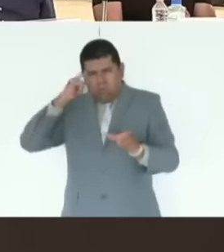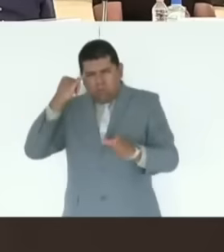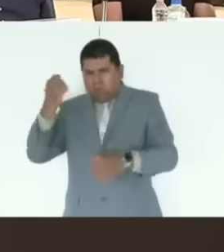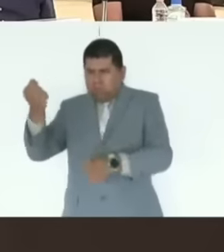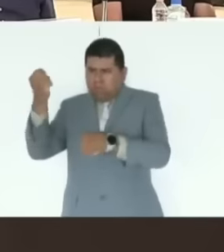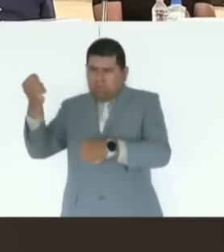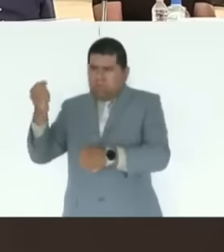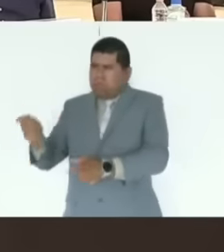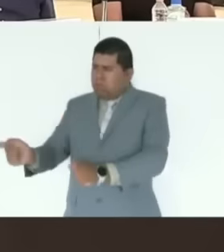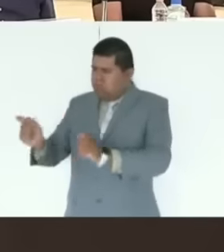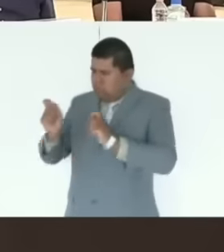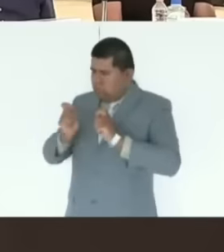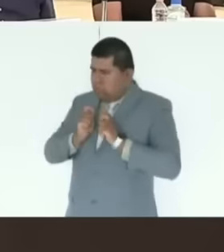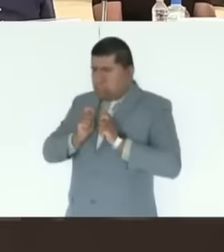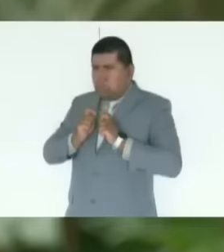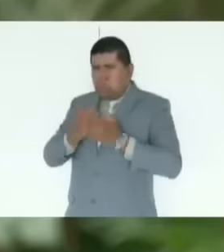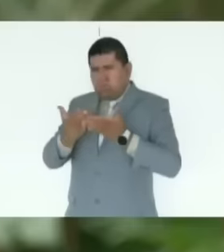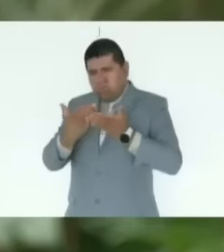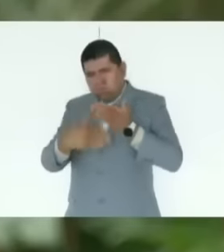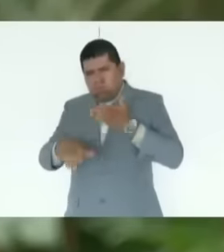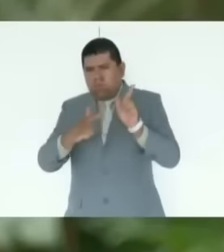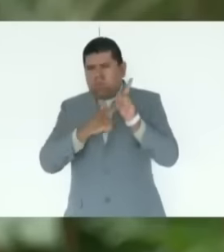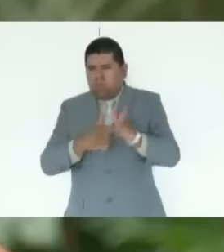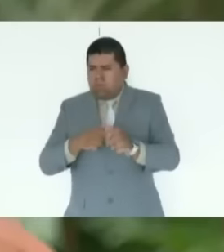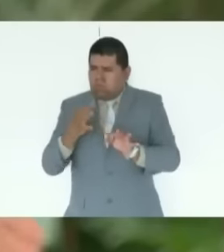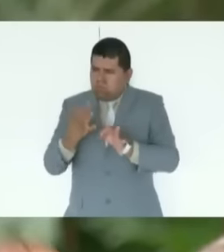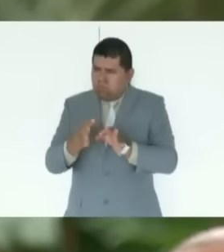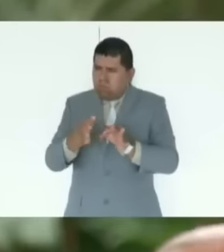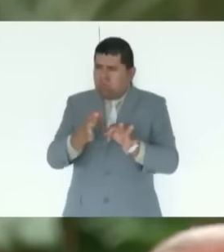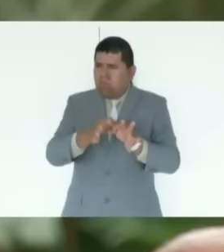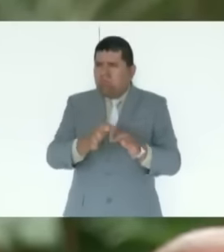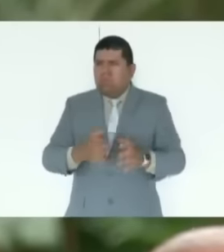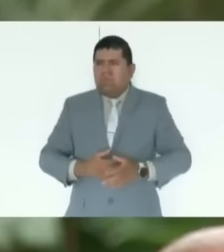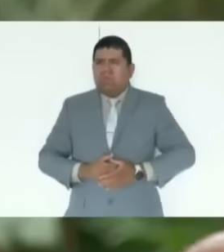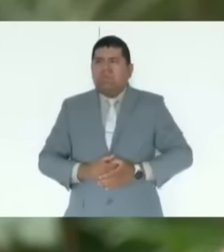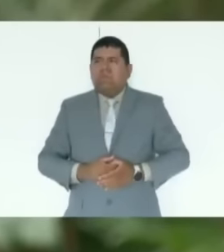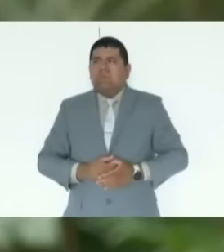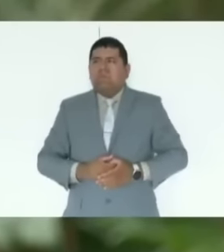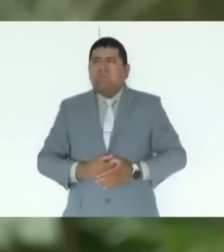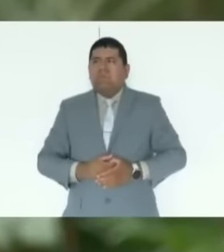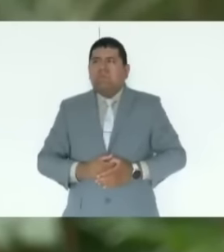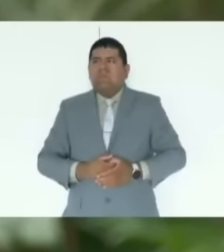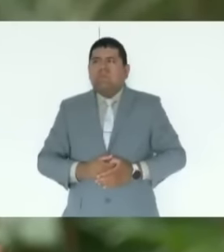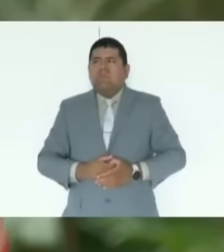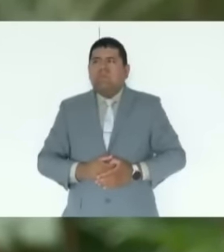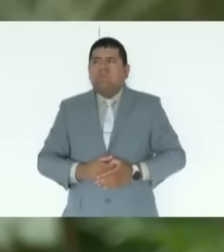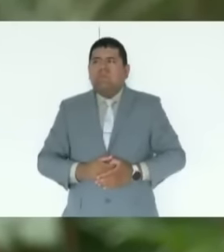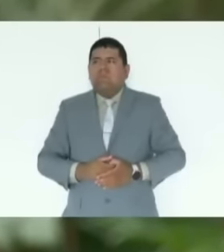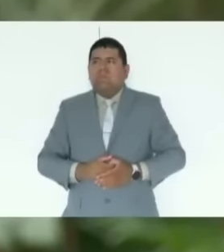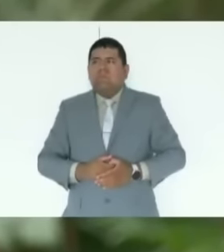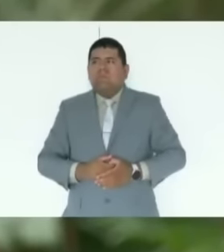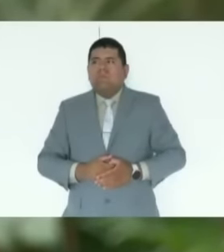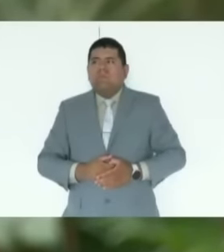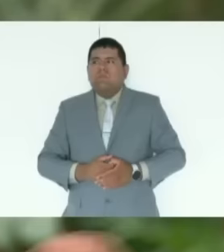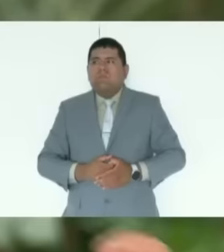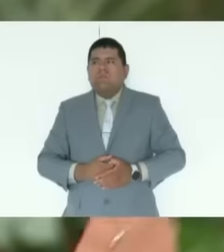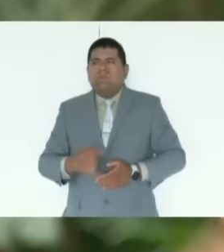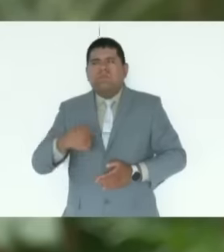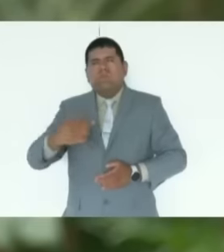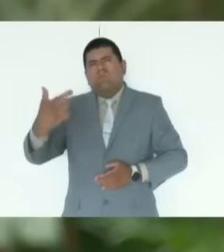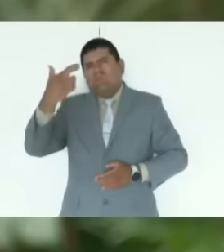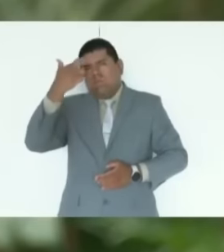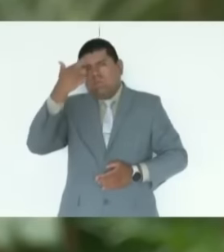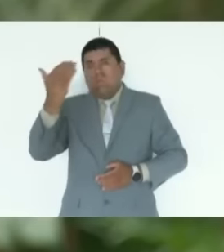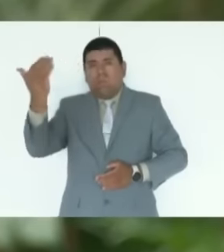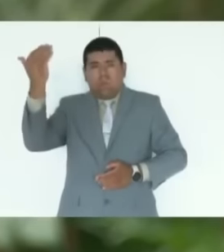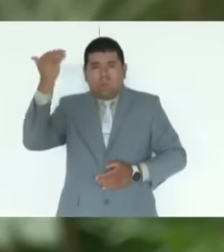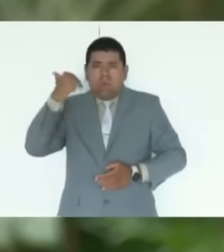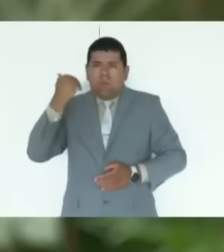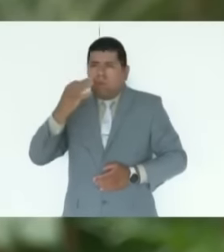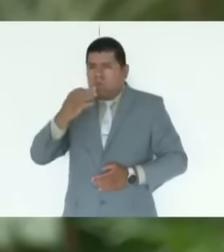give continuity to the movement and that day I remembered that time he had told me, help me